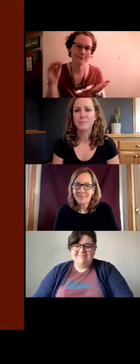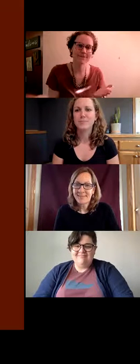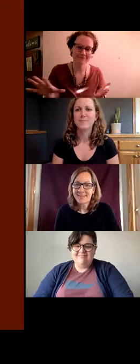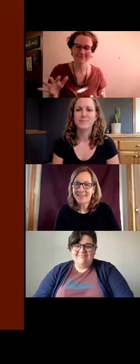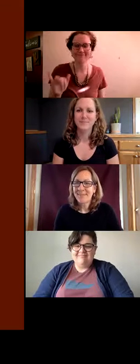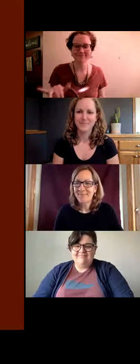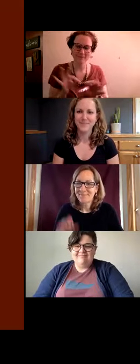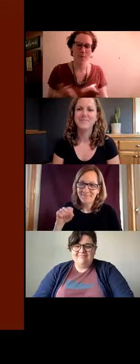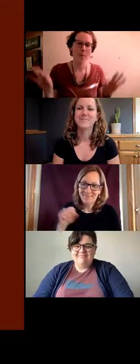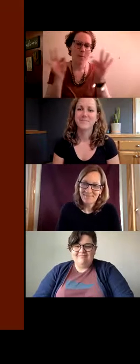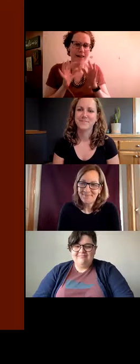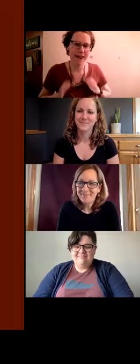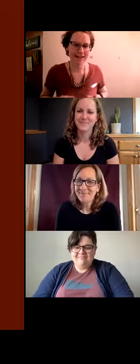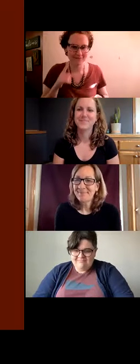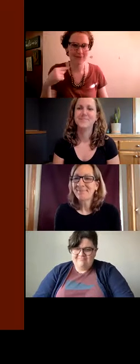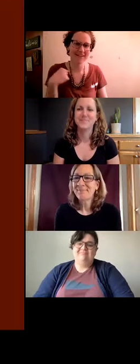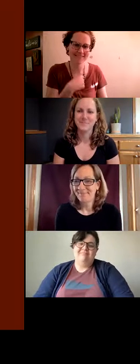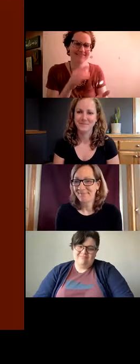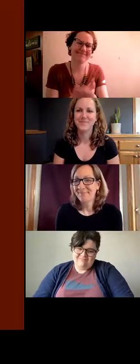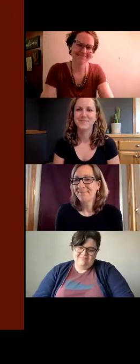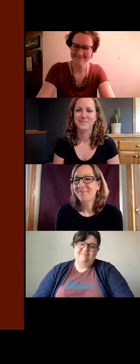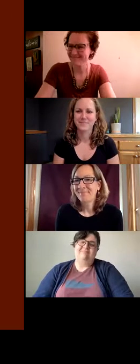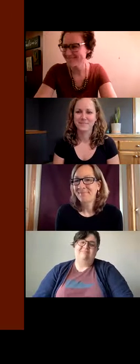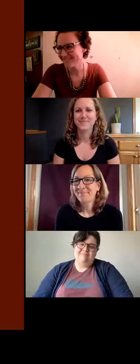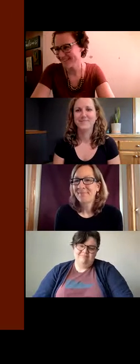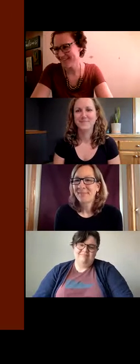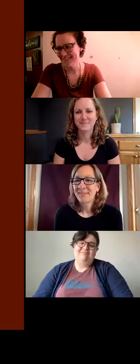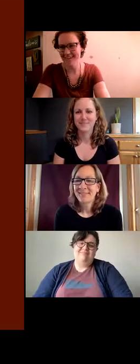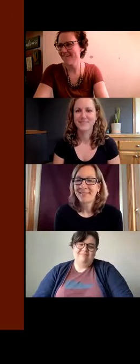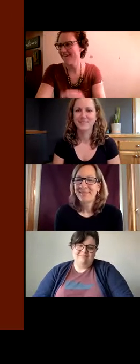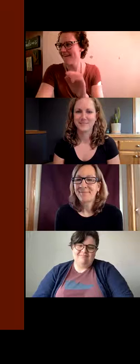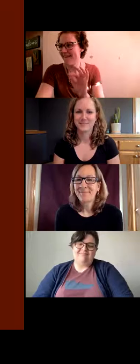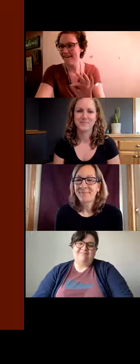and they're all for the students. Chelsea: That's the most important person here, the student.